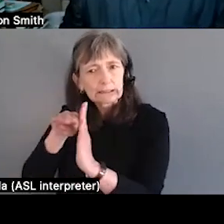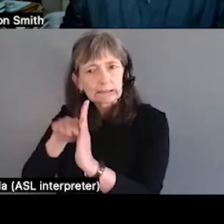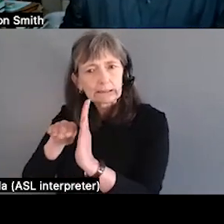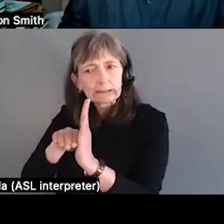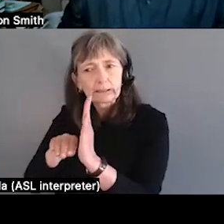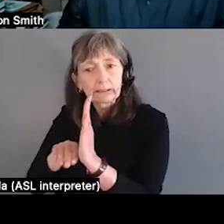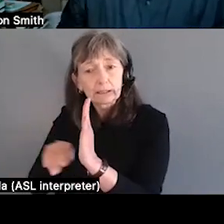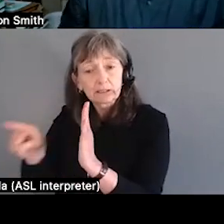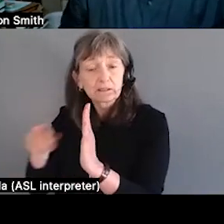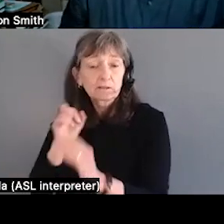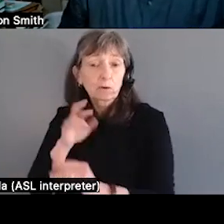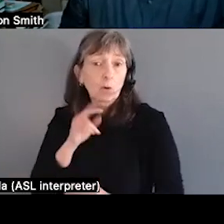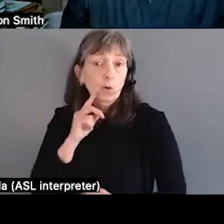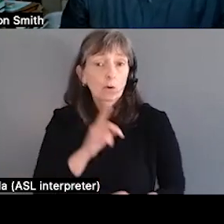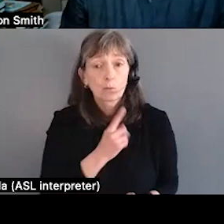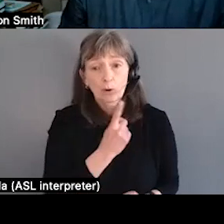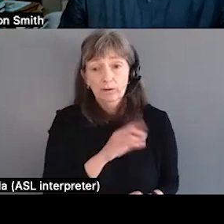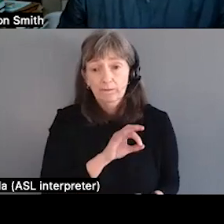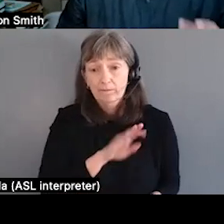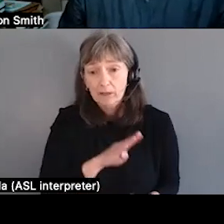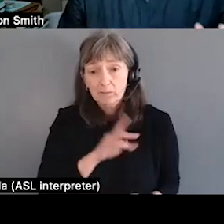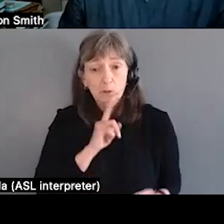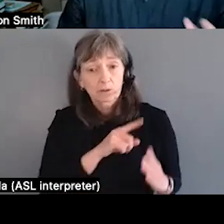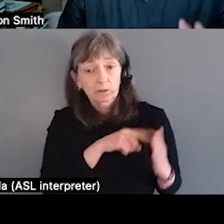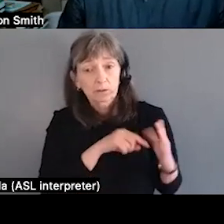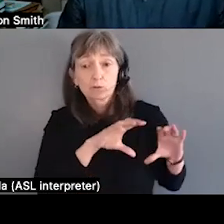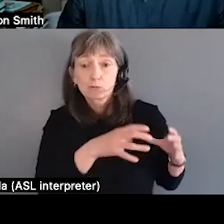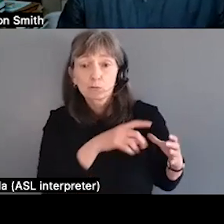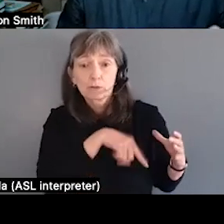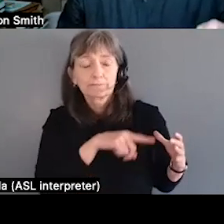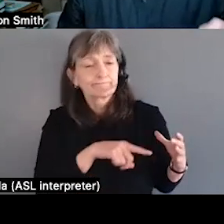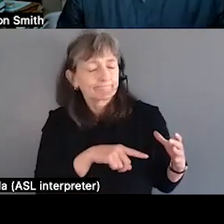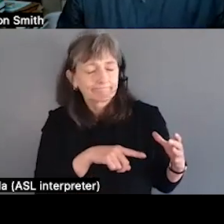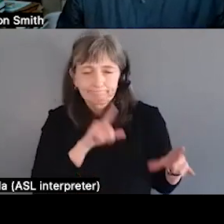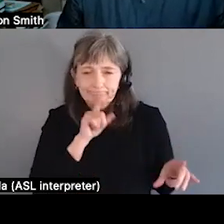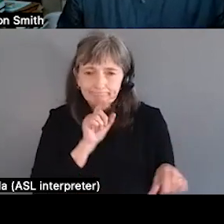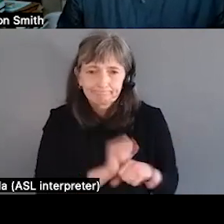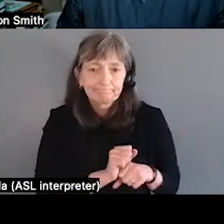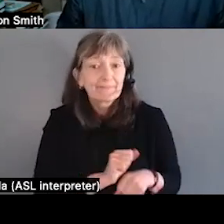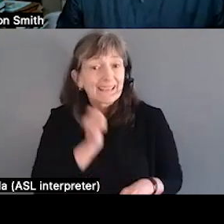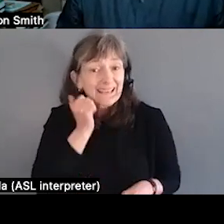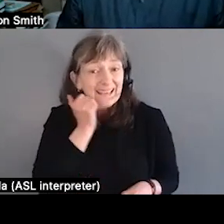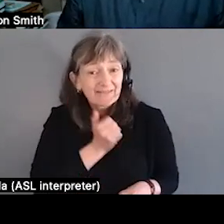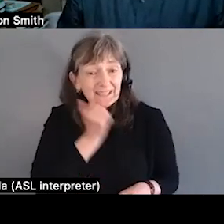and you can guarantee every single day there will be another book seller asking a question,